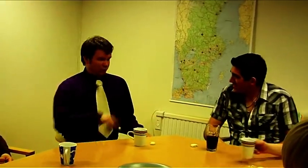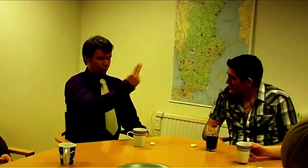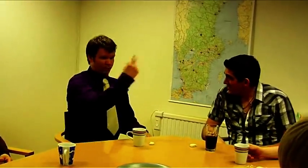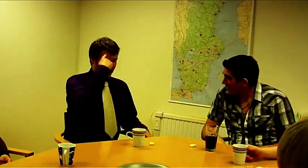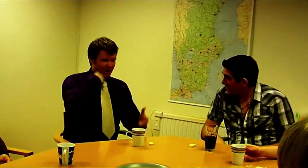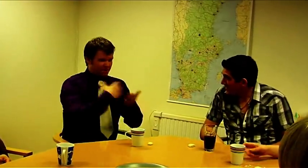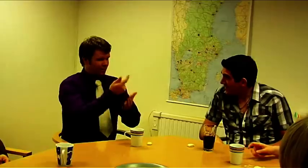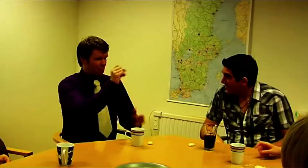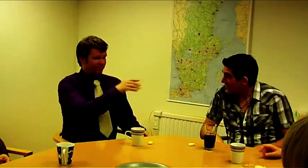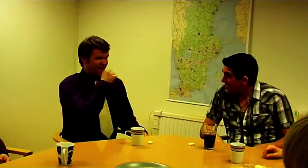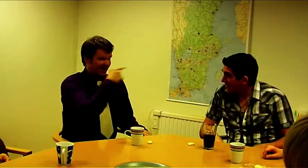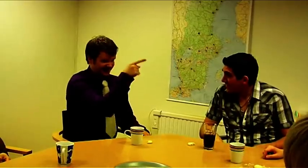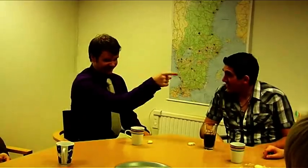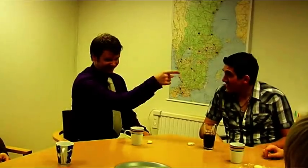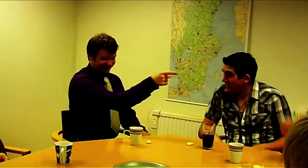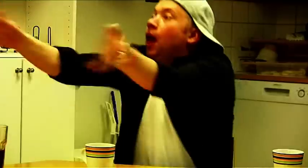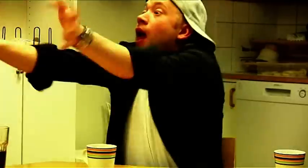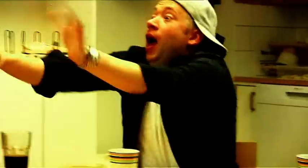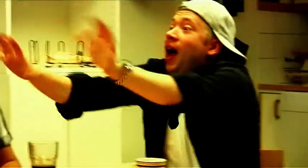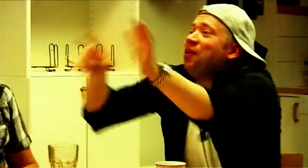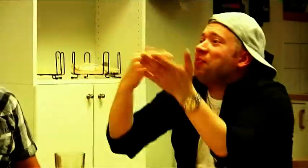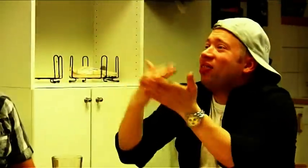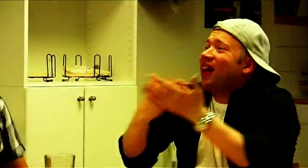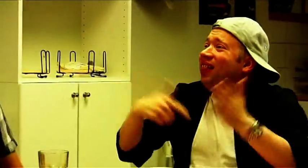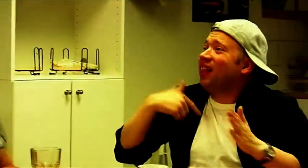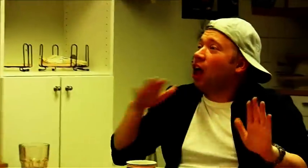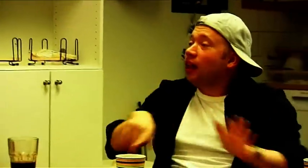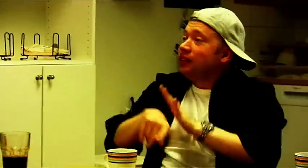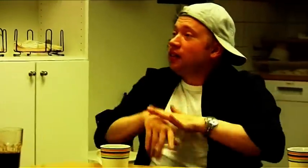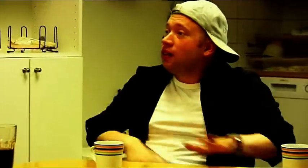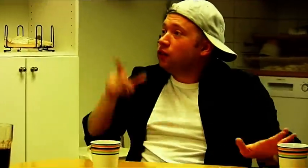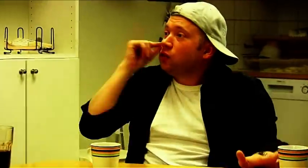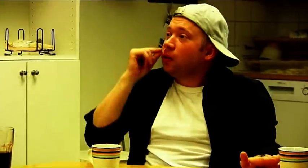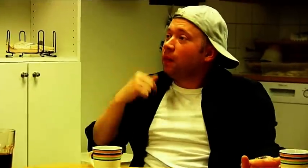Now I'll tell something about you Felix! Don't tell them that I peed in my sleep!